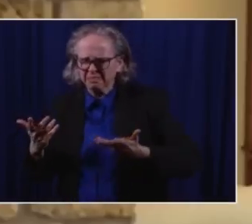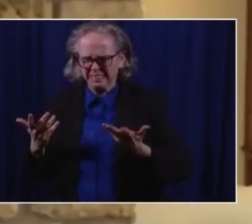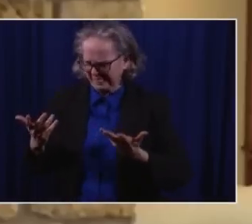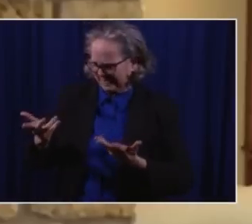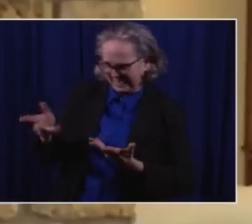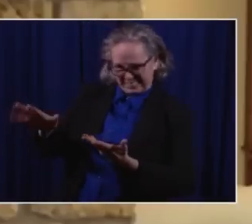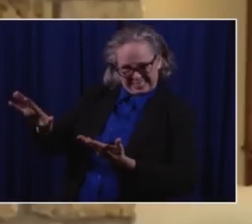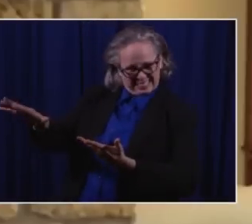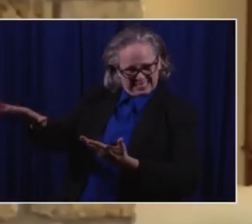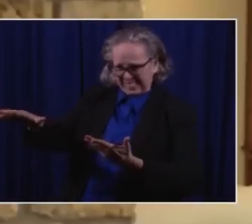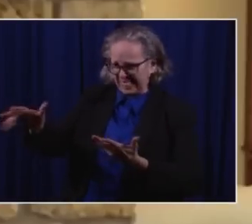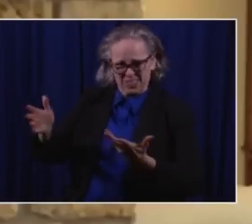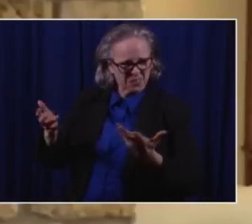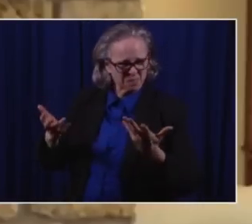can't predict what day